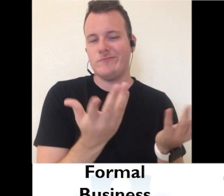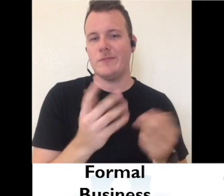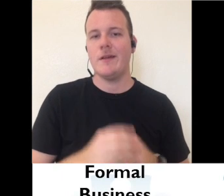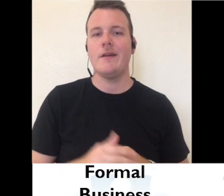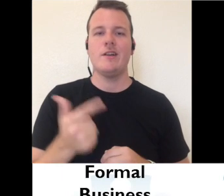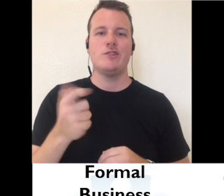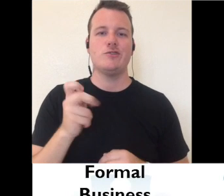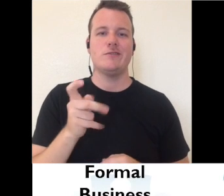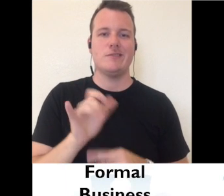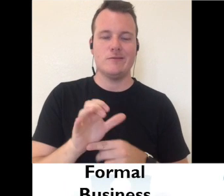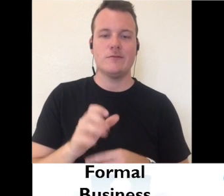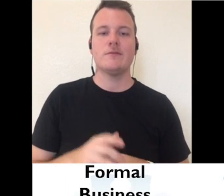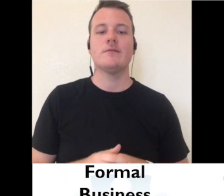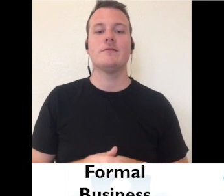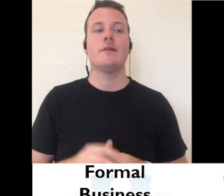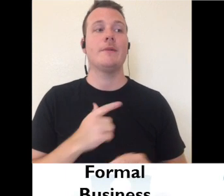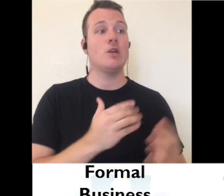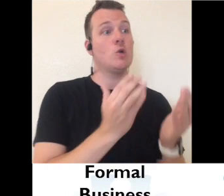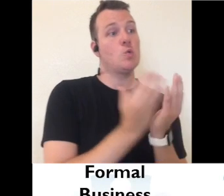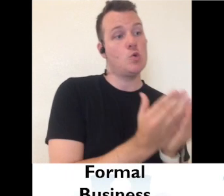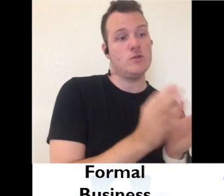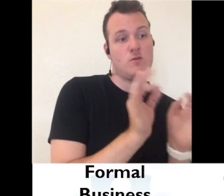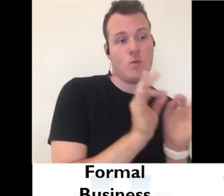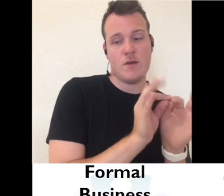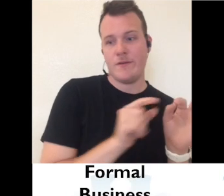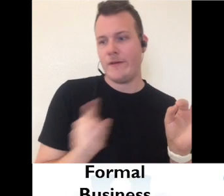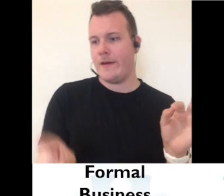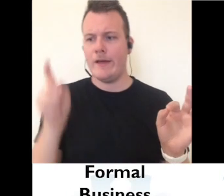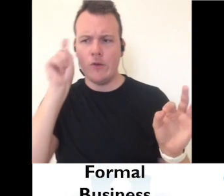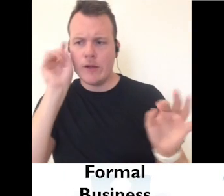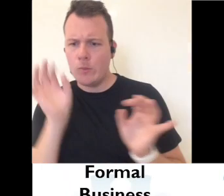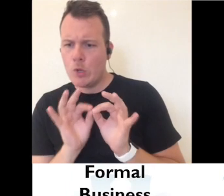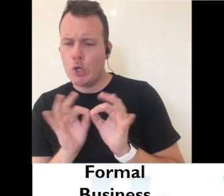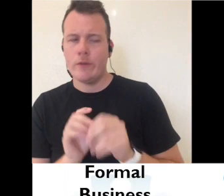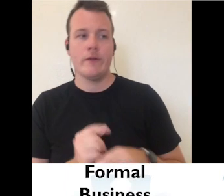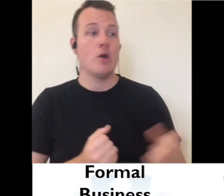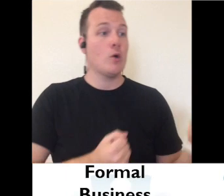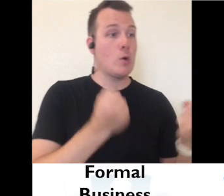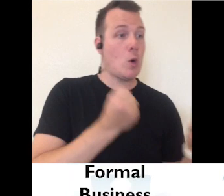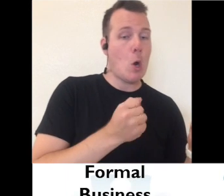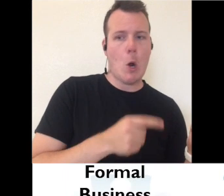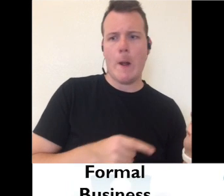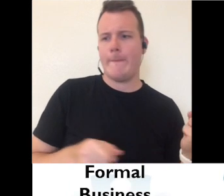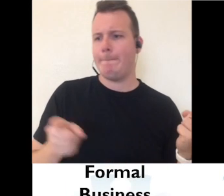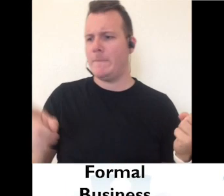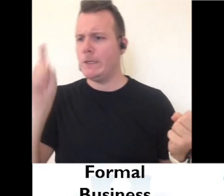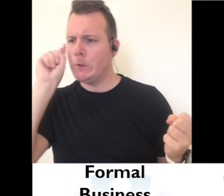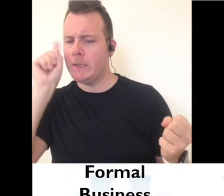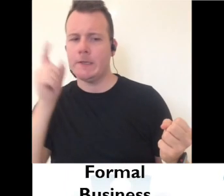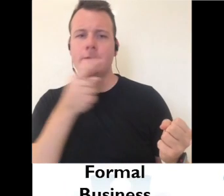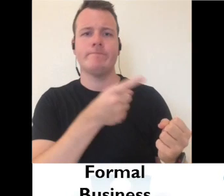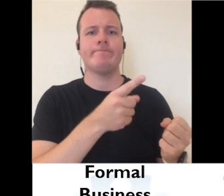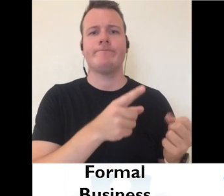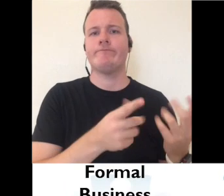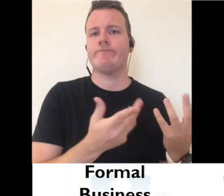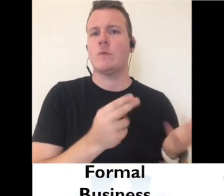might be a new car, it could be assisted living care, it could be a number of things. So this is kind of how you think about your brand in the marketplace